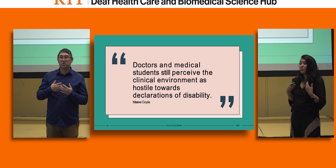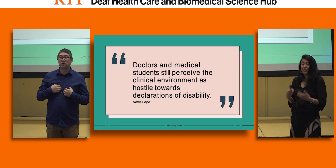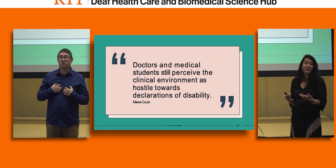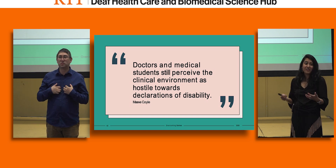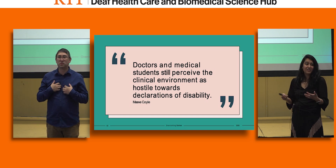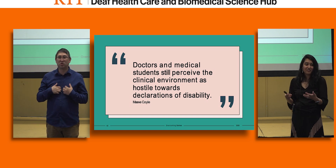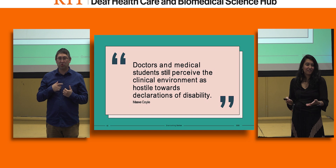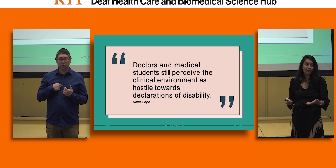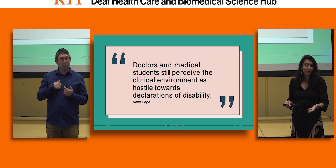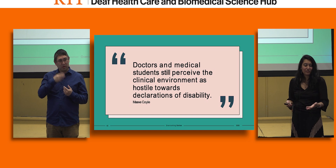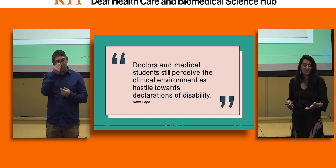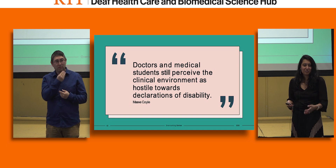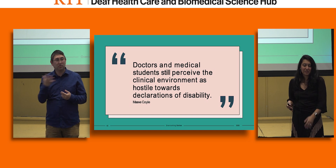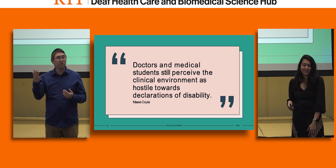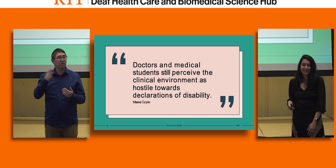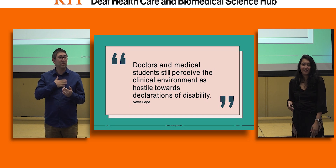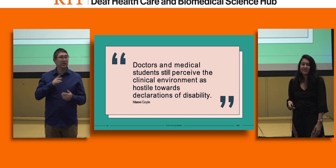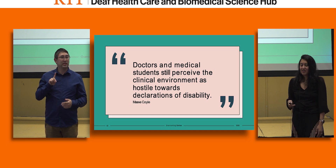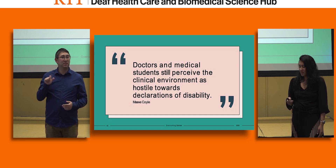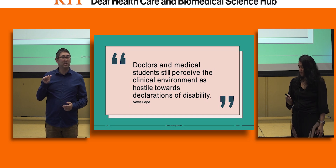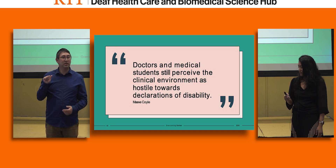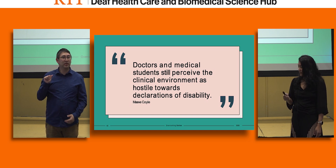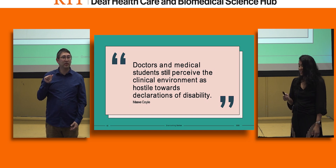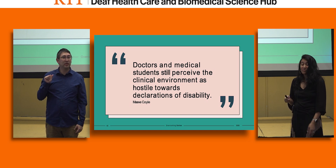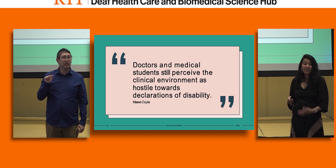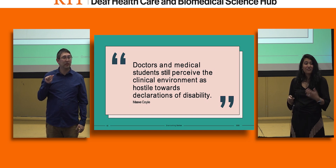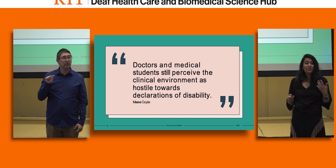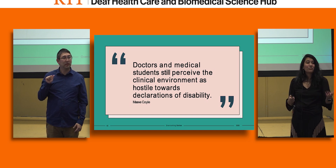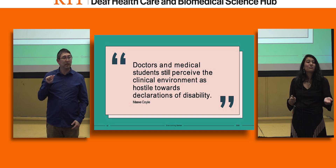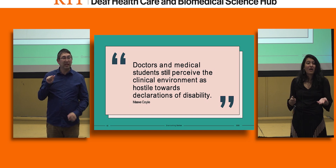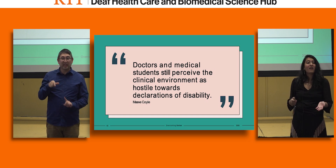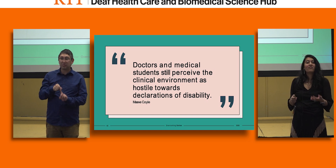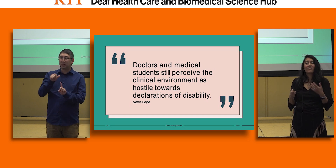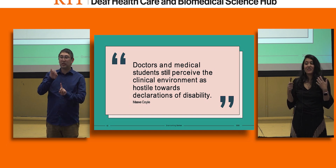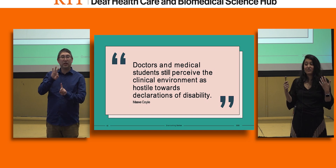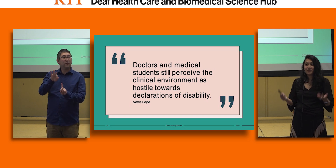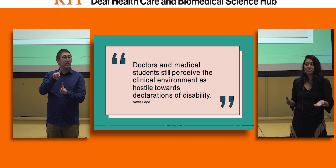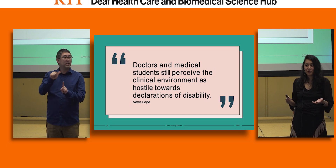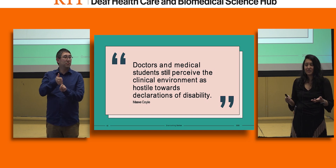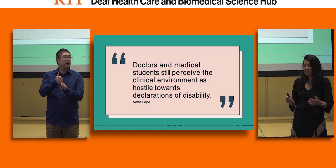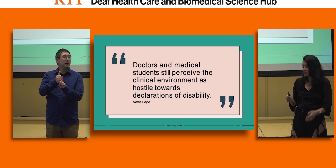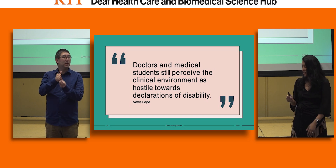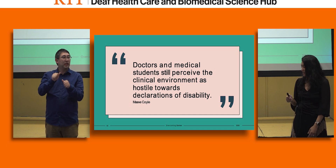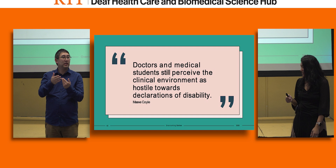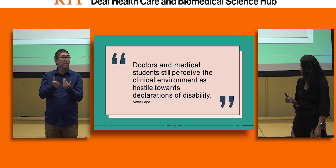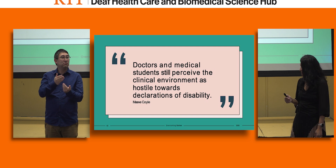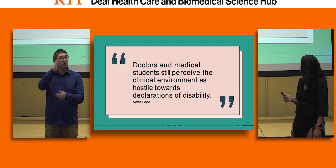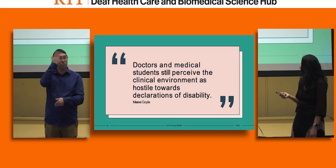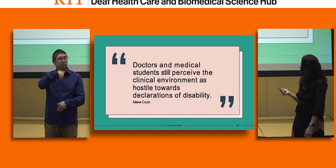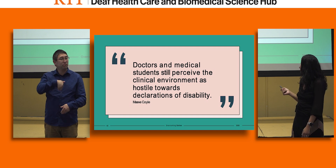are worried to disclose disability, especially those who have invisible disability.